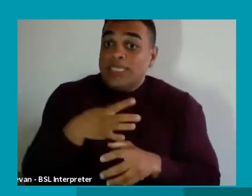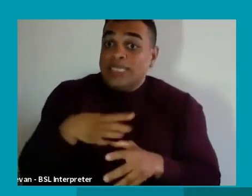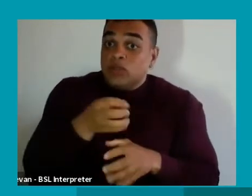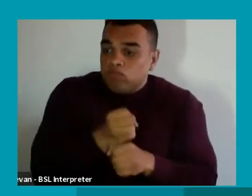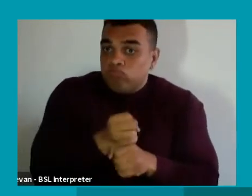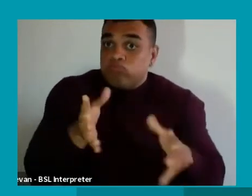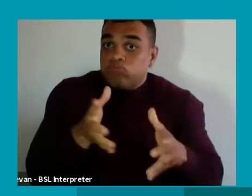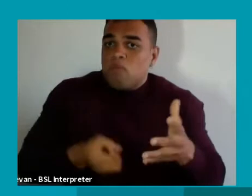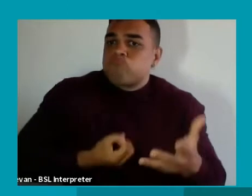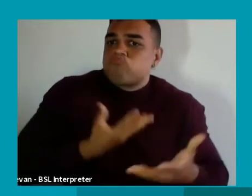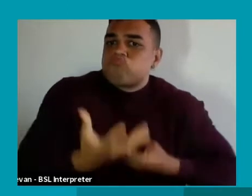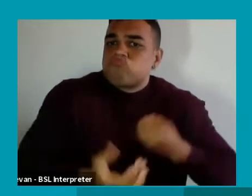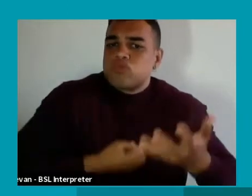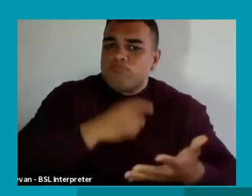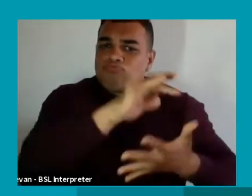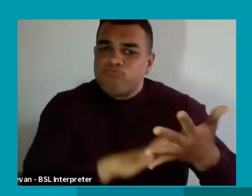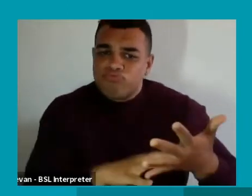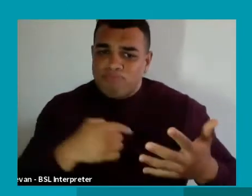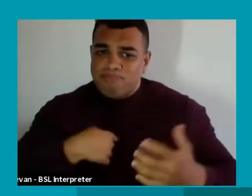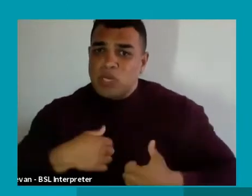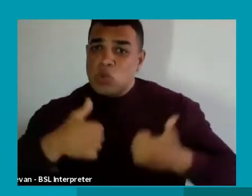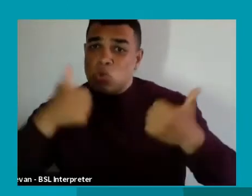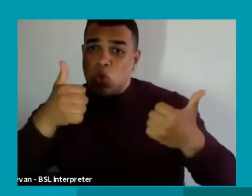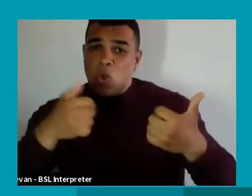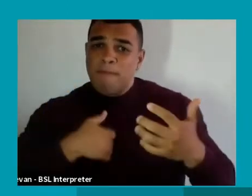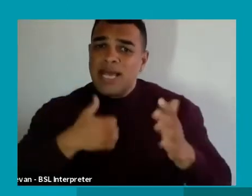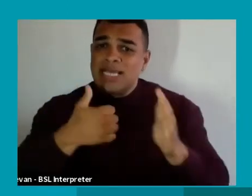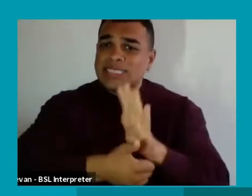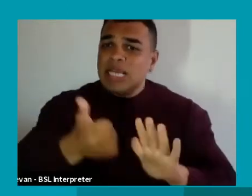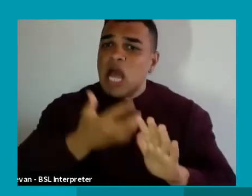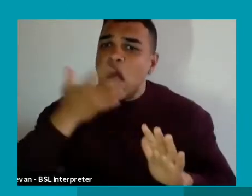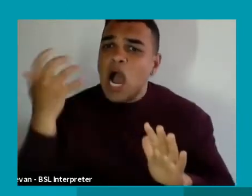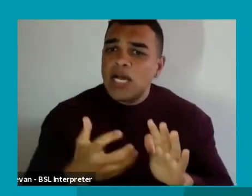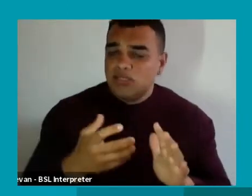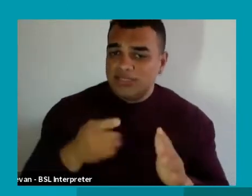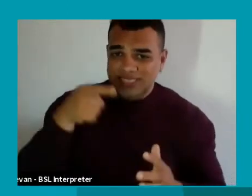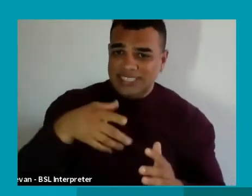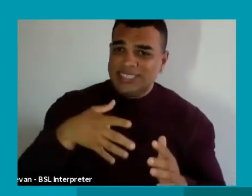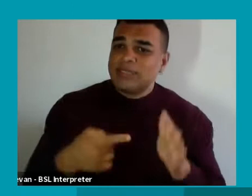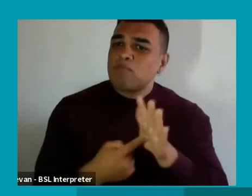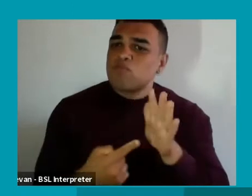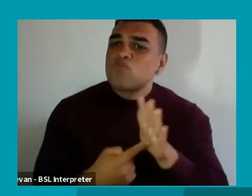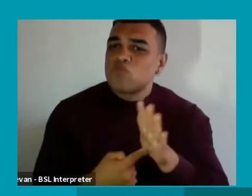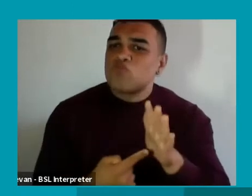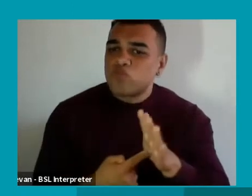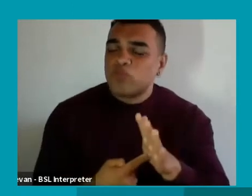challenge than making it sound. And if you struggle with that again, making appointment with the coach will be able to help you. The coaching services free will talk